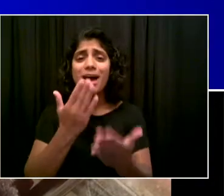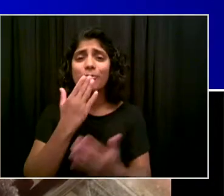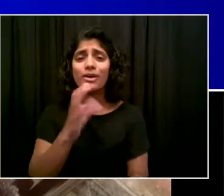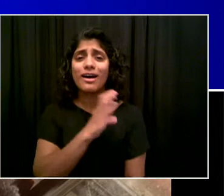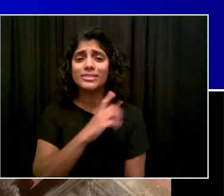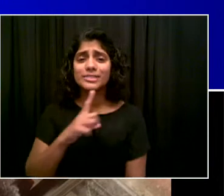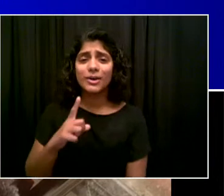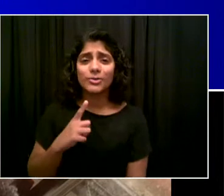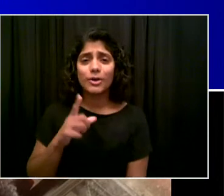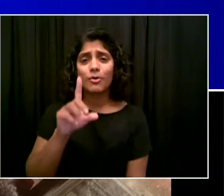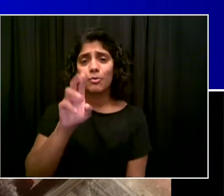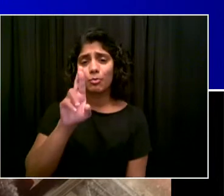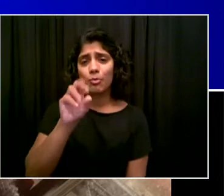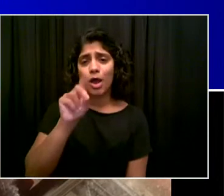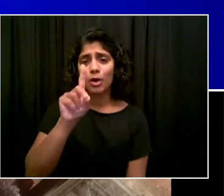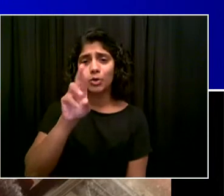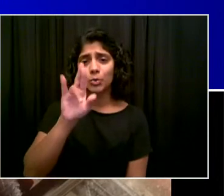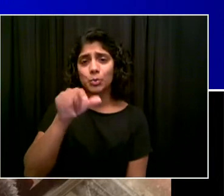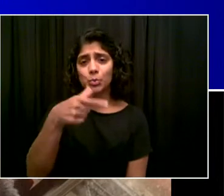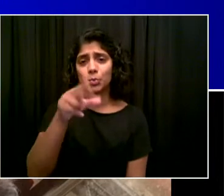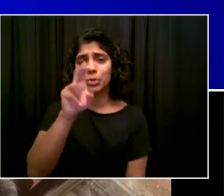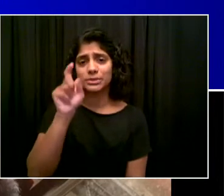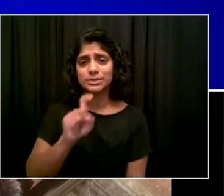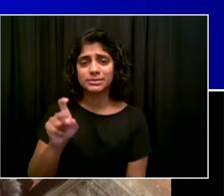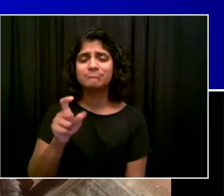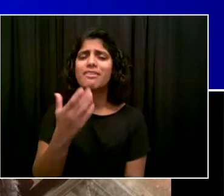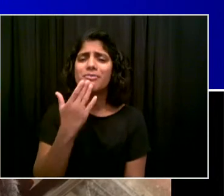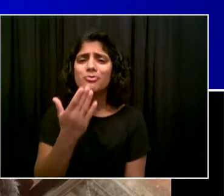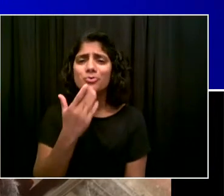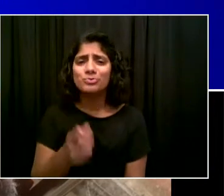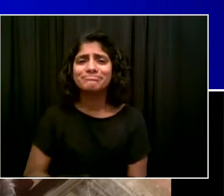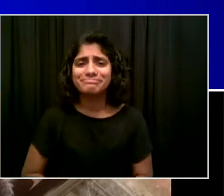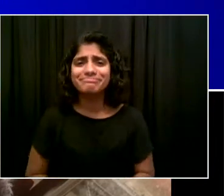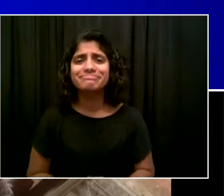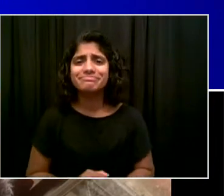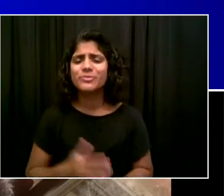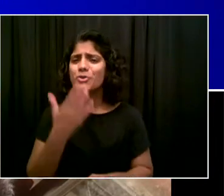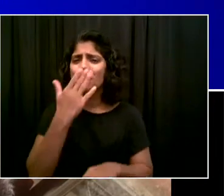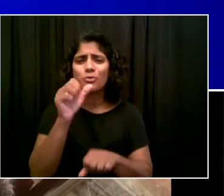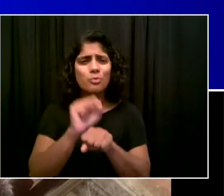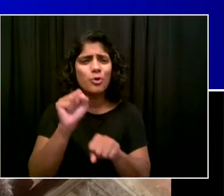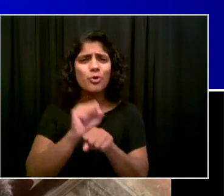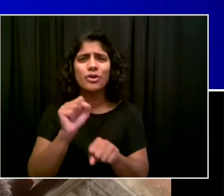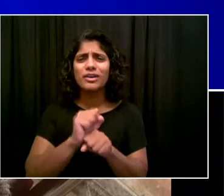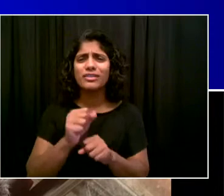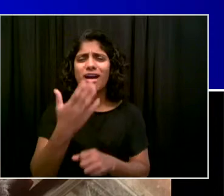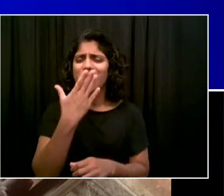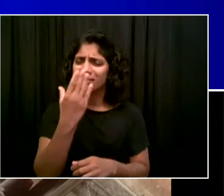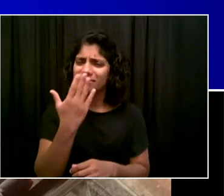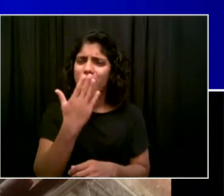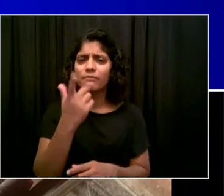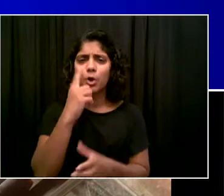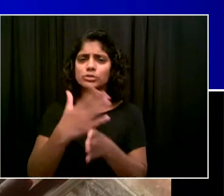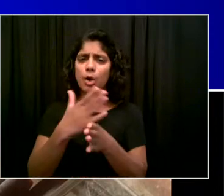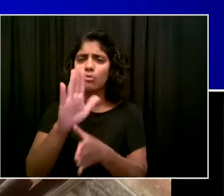THANK YOU. THANK YOU COUNCILMEMBER YDANIS RODRIGUEZ FOR SUPPORTING THIS EFFORT WITH